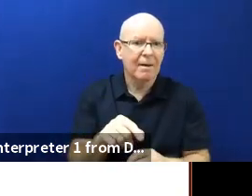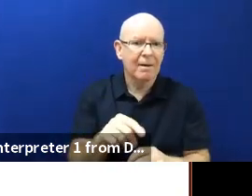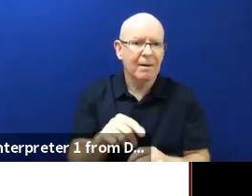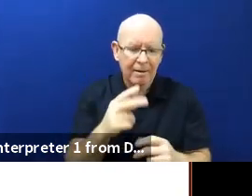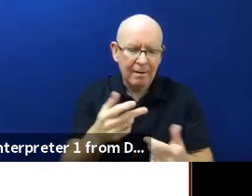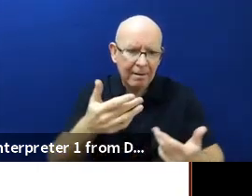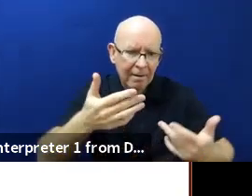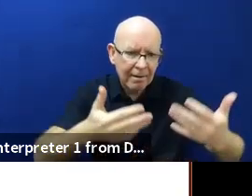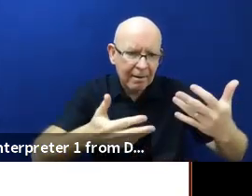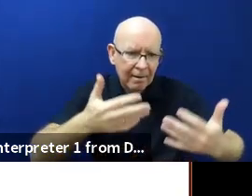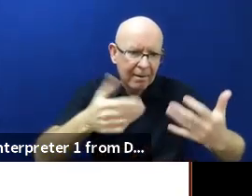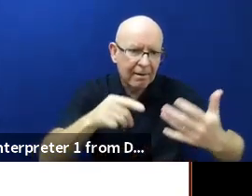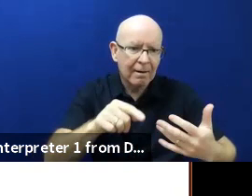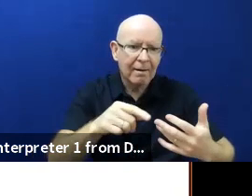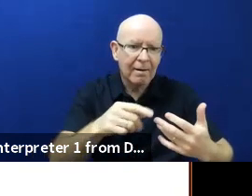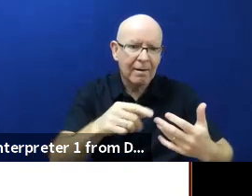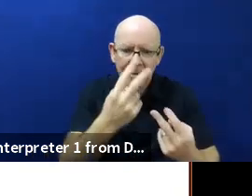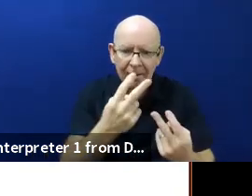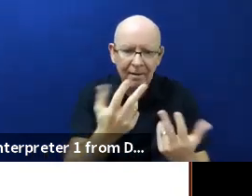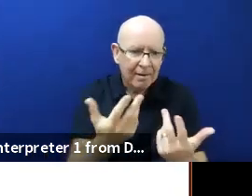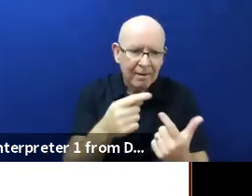And with this, I finish my presentation, thank you.